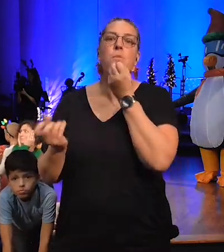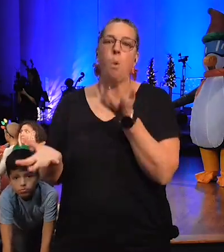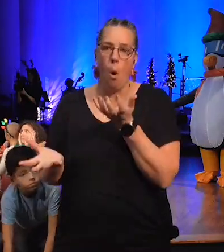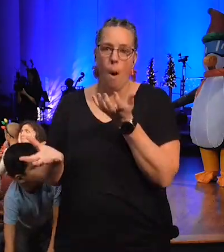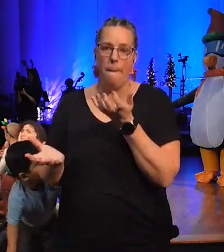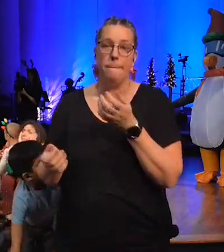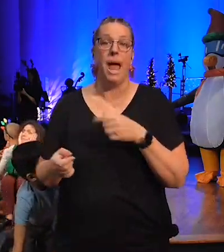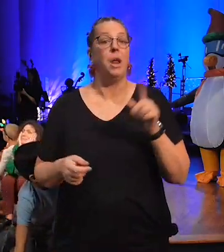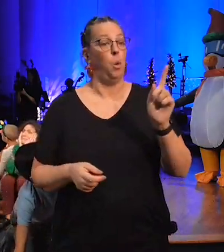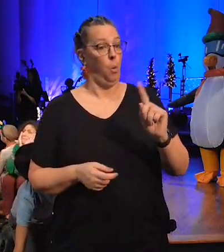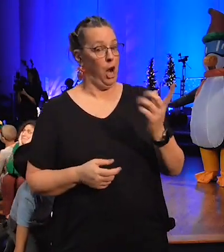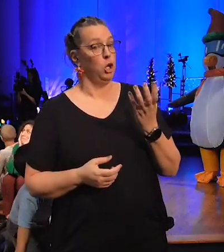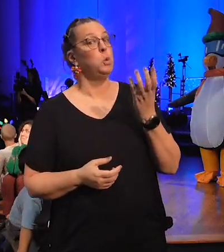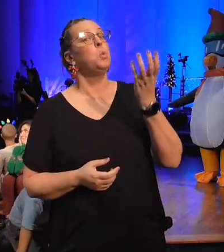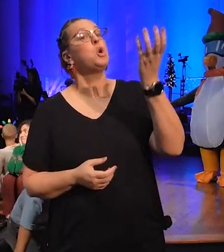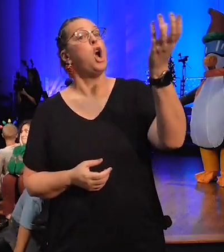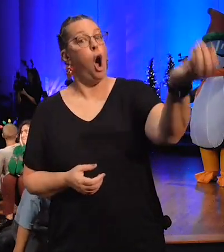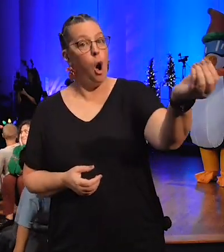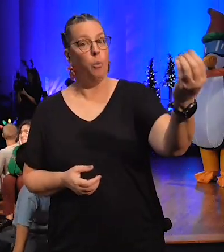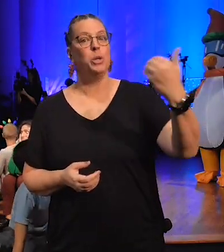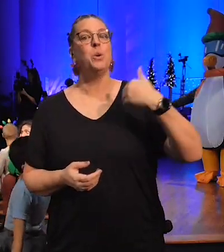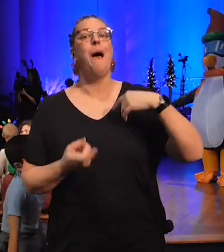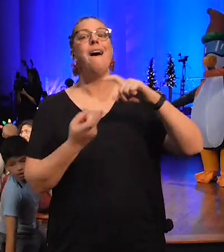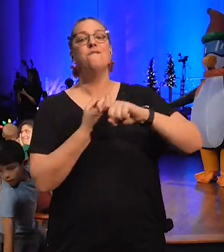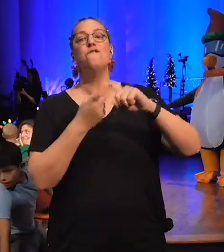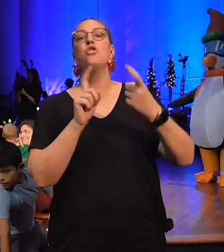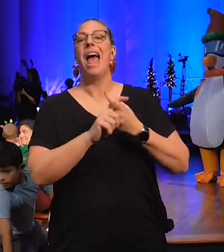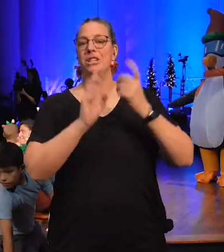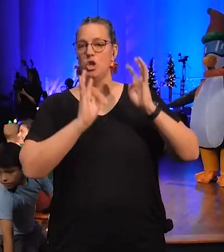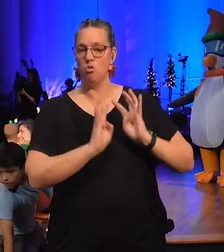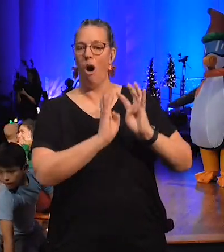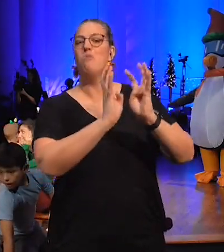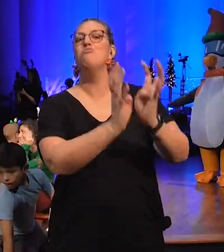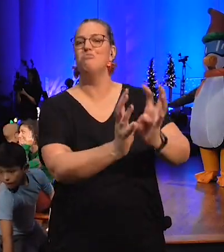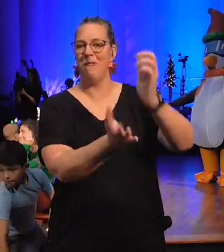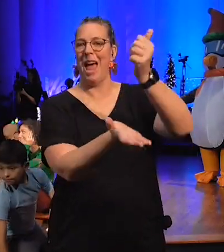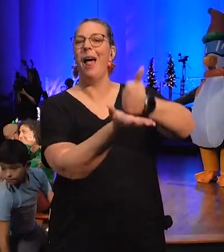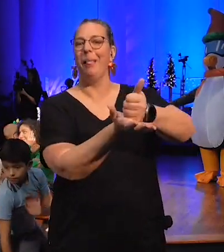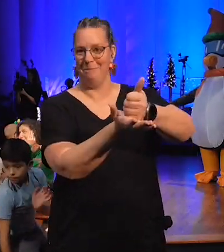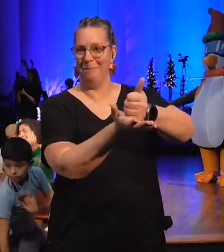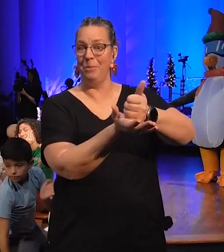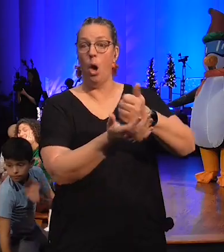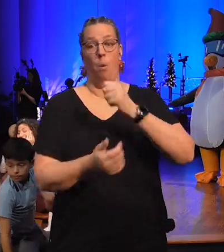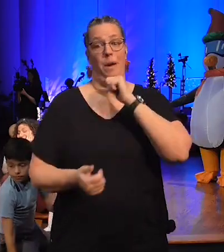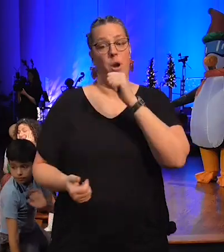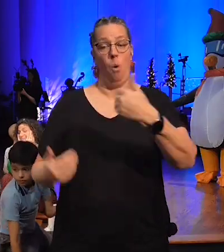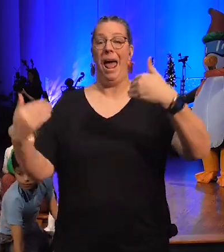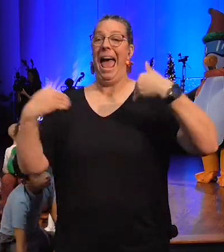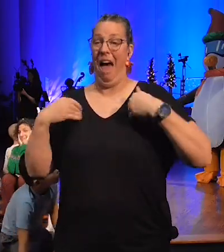to keep you safe and warm wherever you go said another you will always have friends who can help